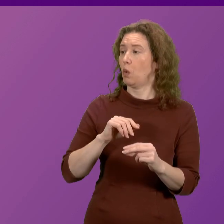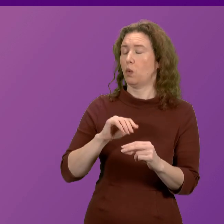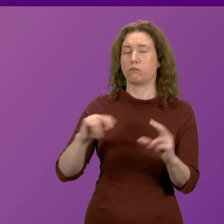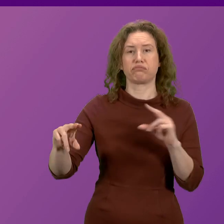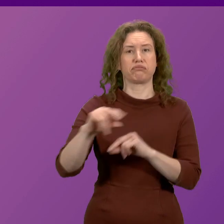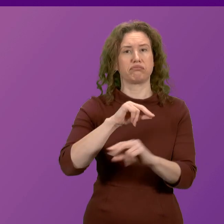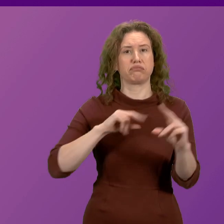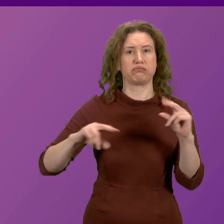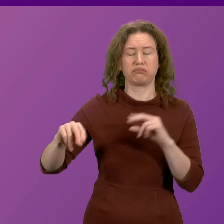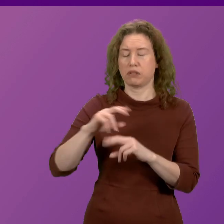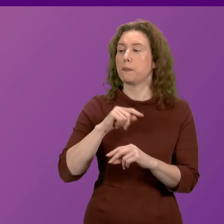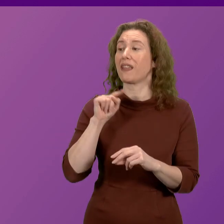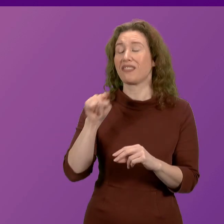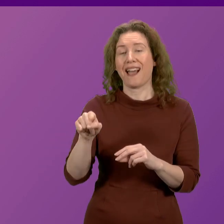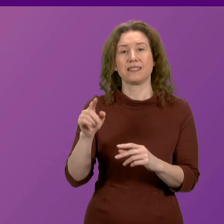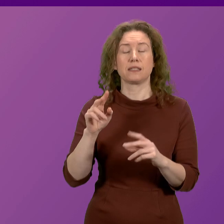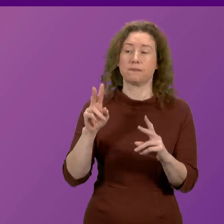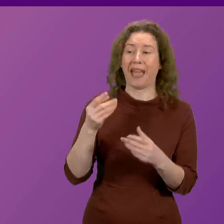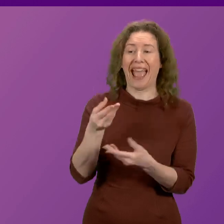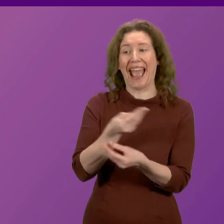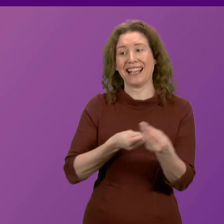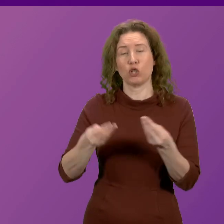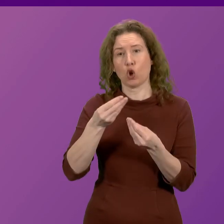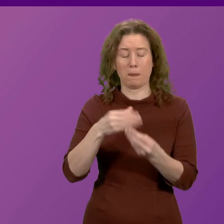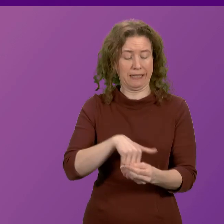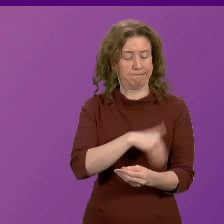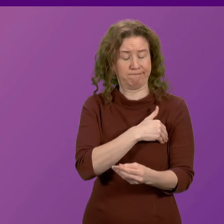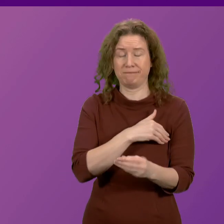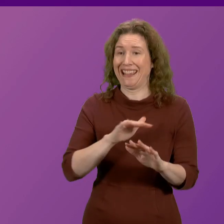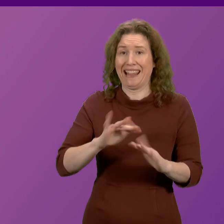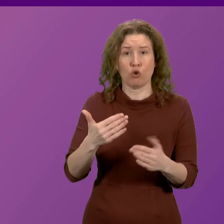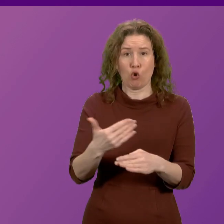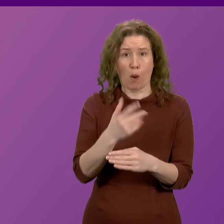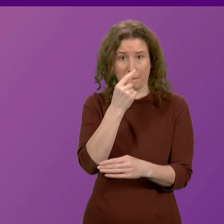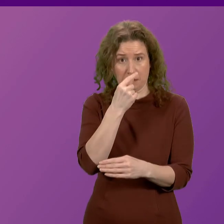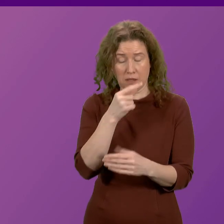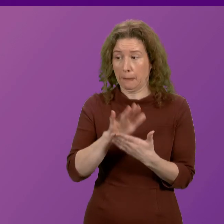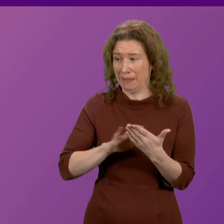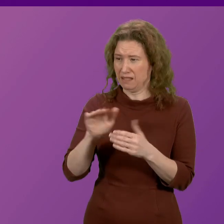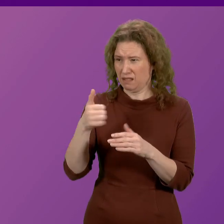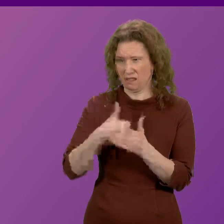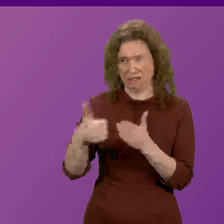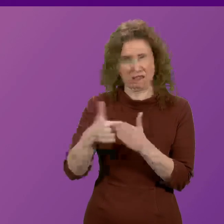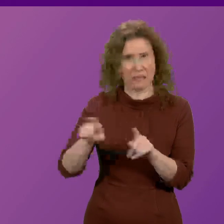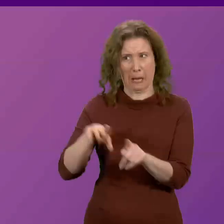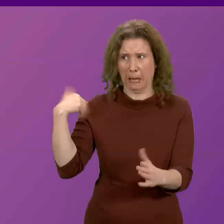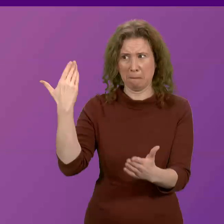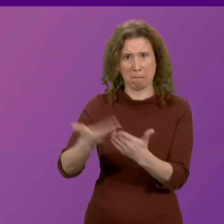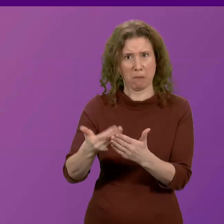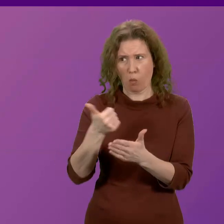and that economic incompetence is a consistent approach for the Scottish Conservatives.